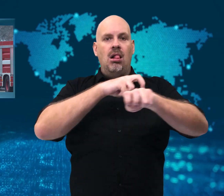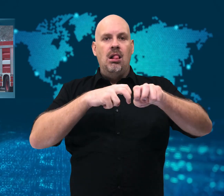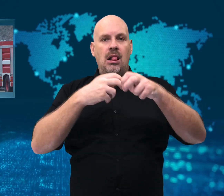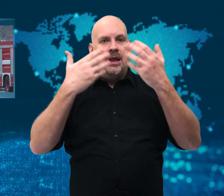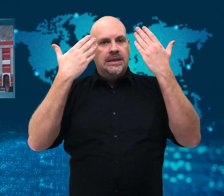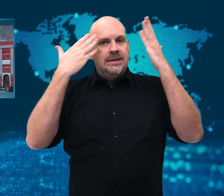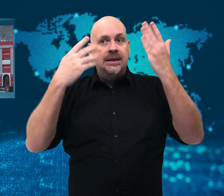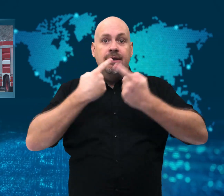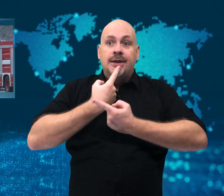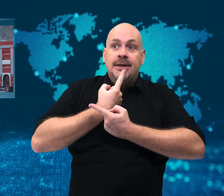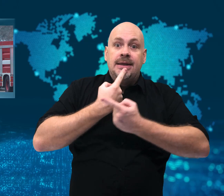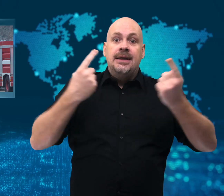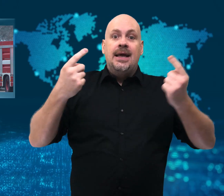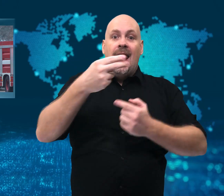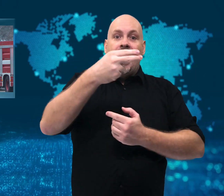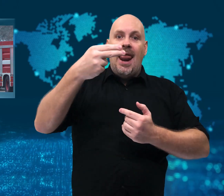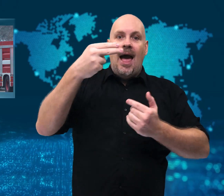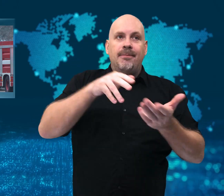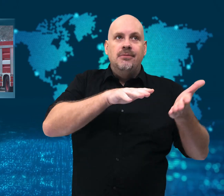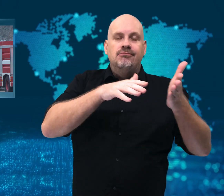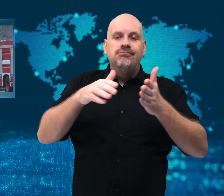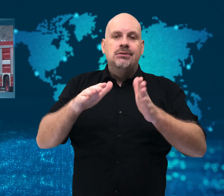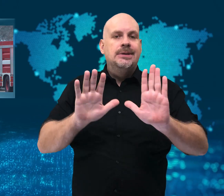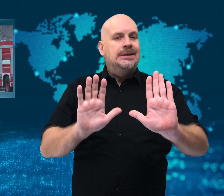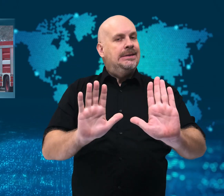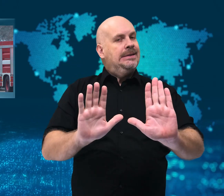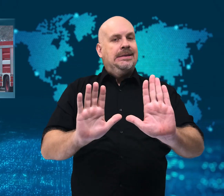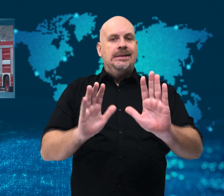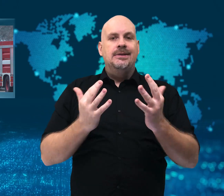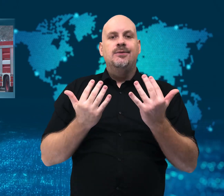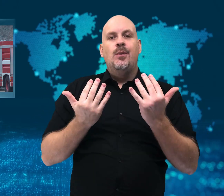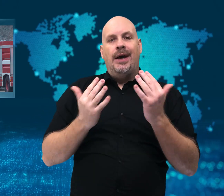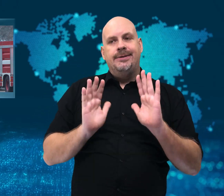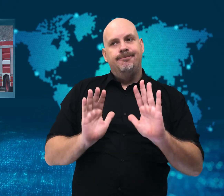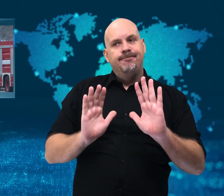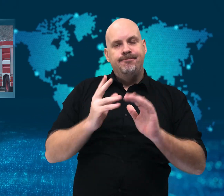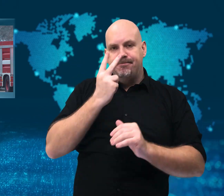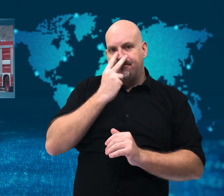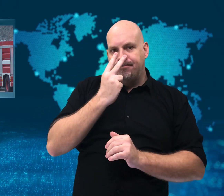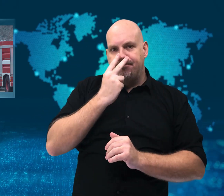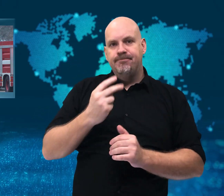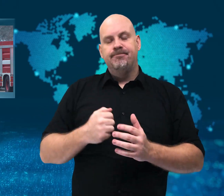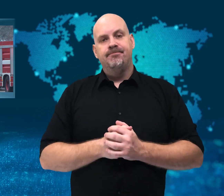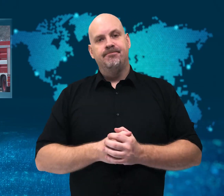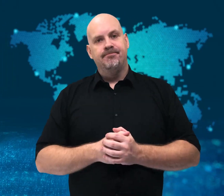so they want to be cautious about releasing names.